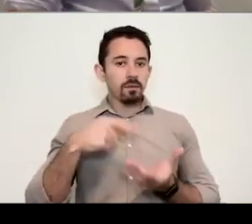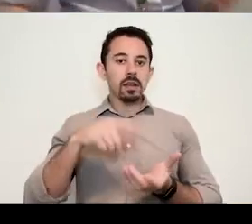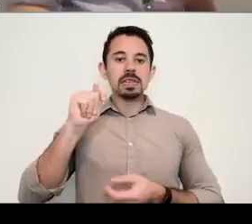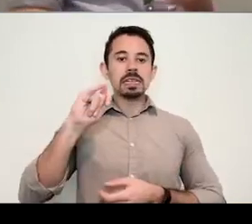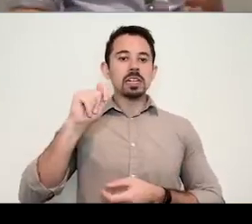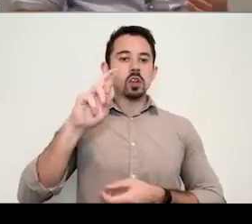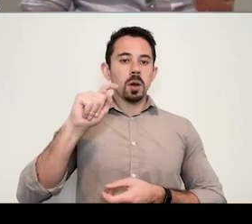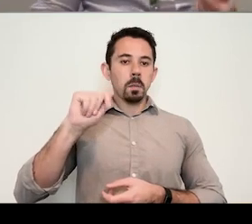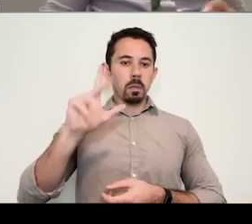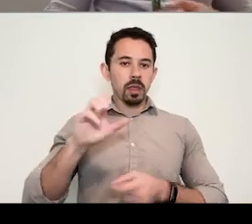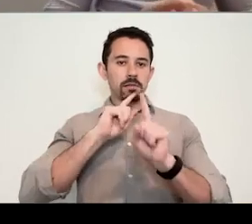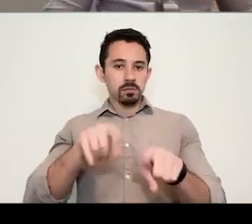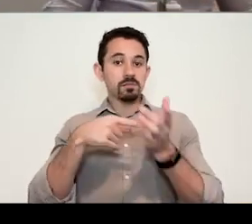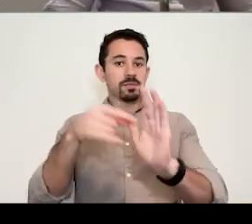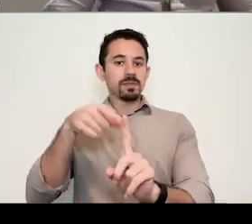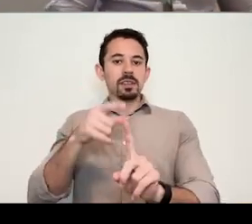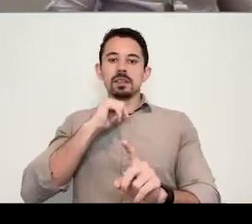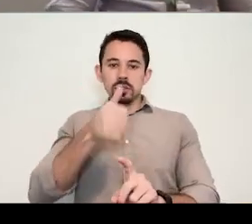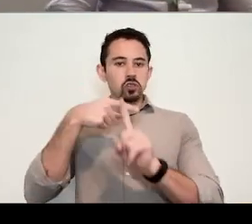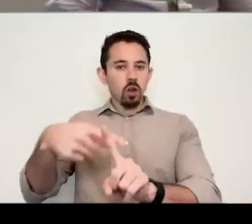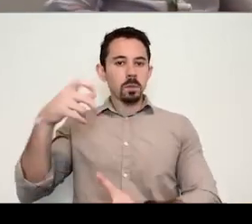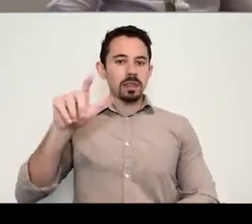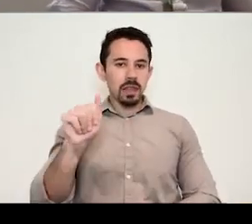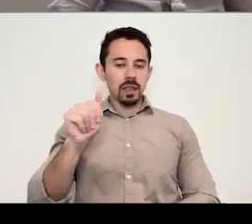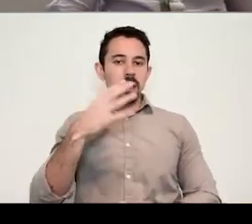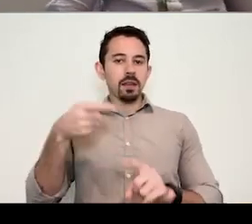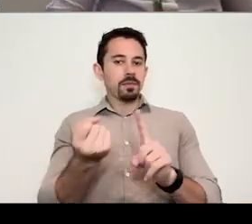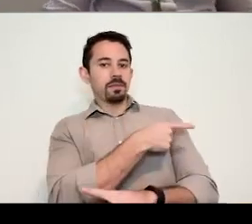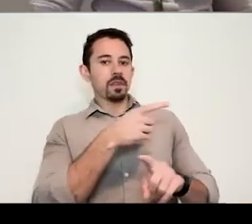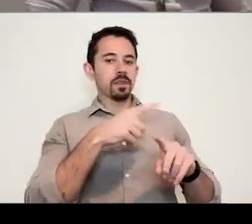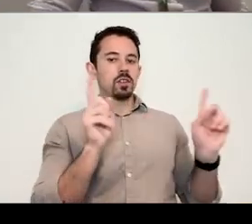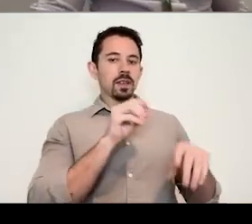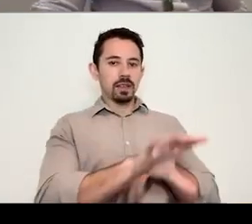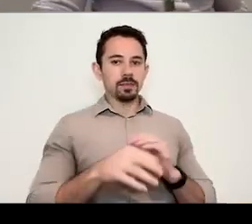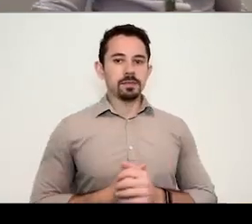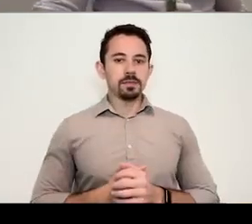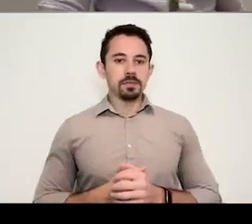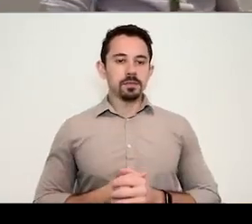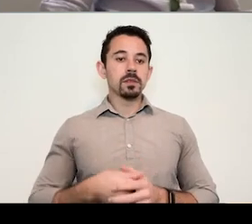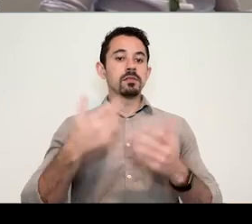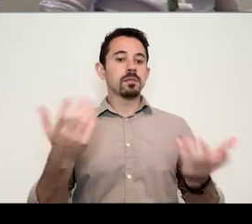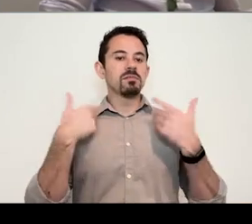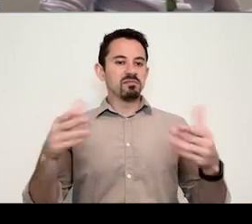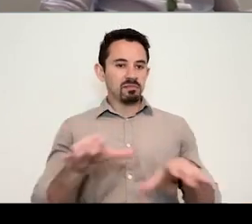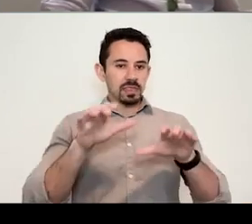it is not targeting PelA and has off target effects. So I then performed enzyme kinetics